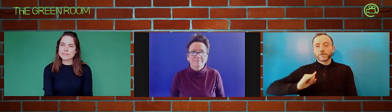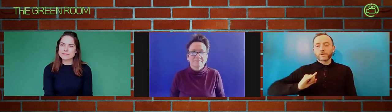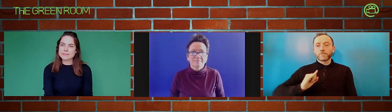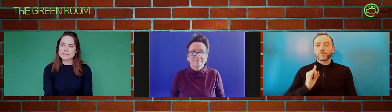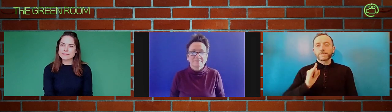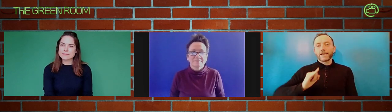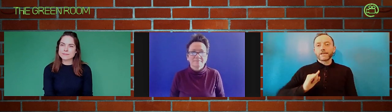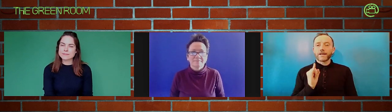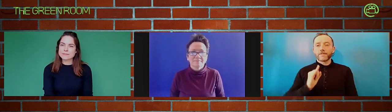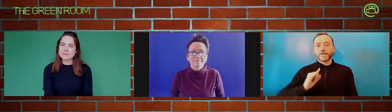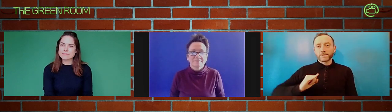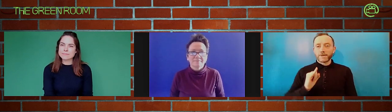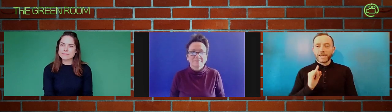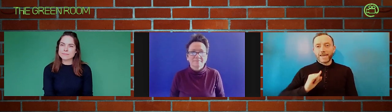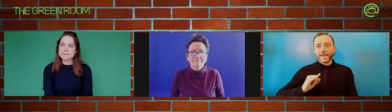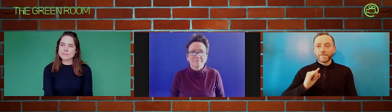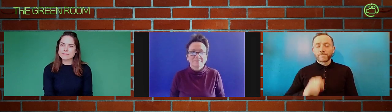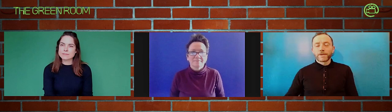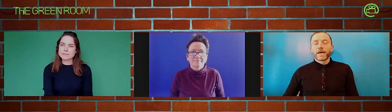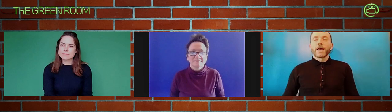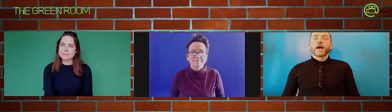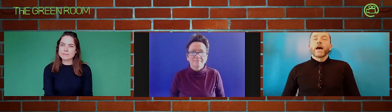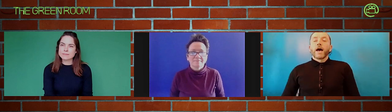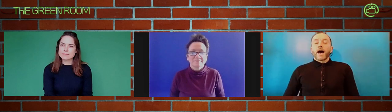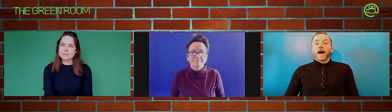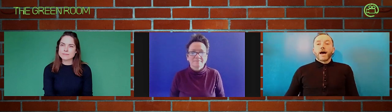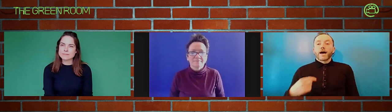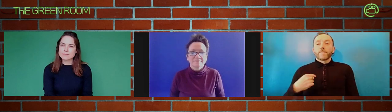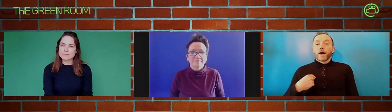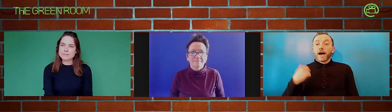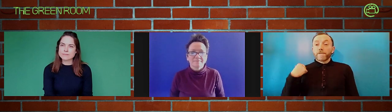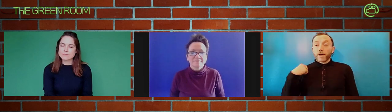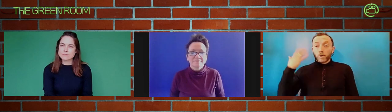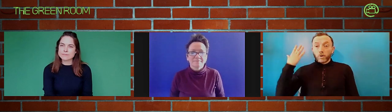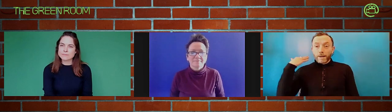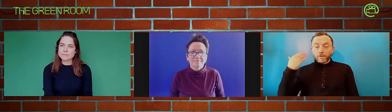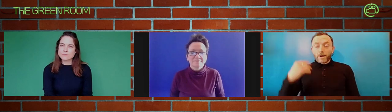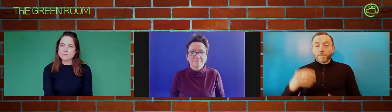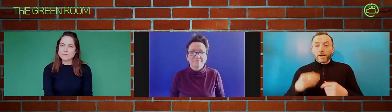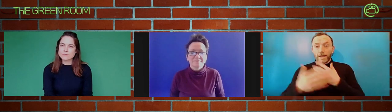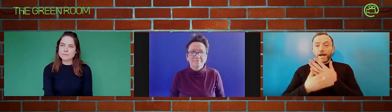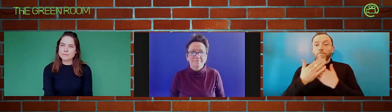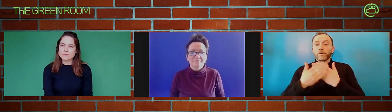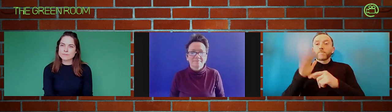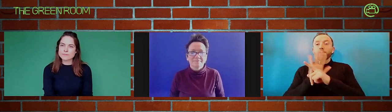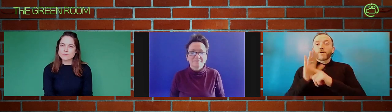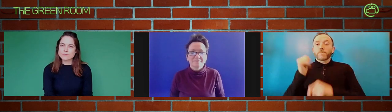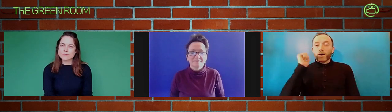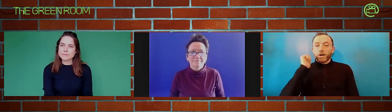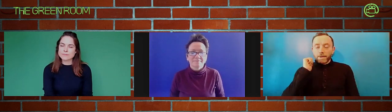Put them together and that's me, iain. I have a blue background behind me.